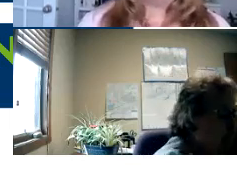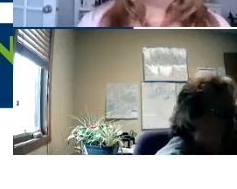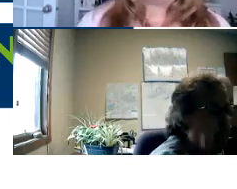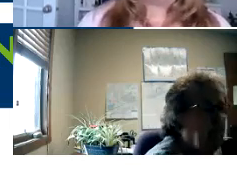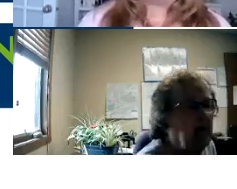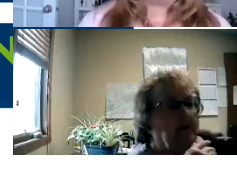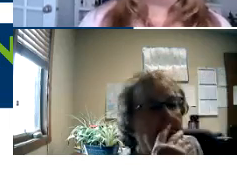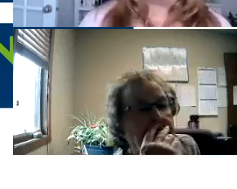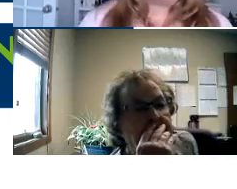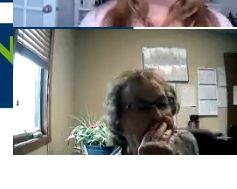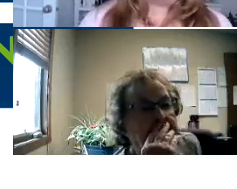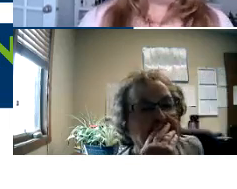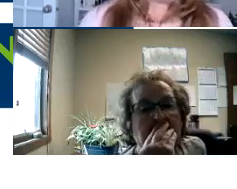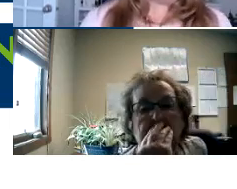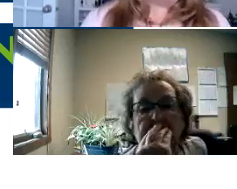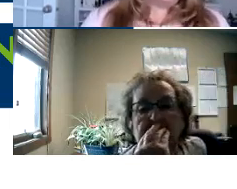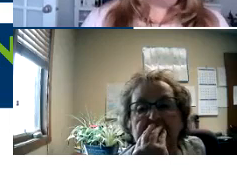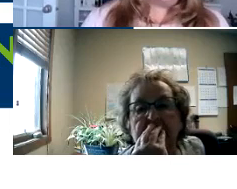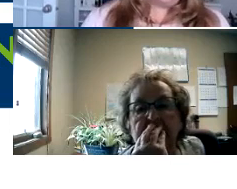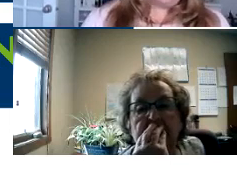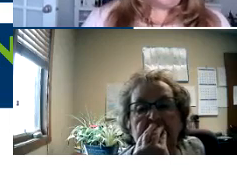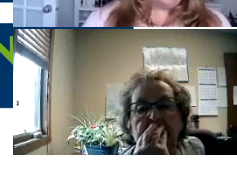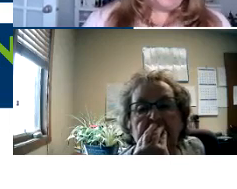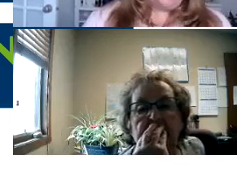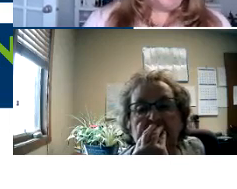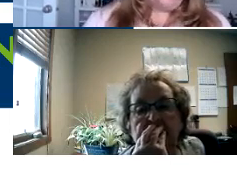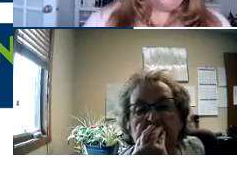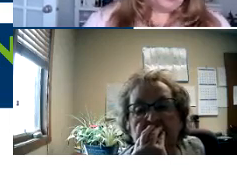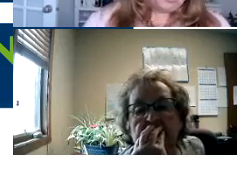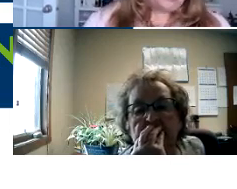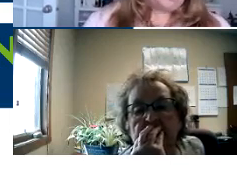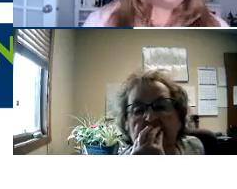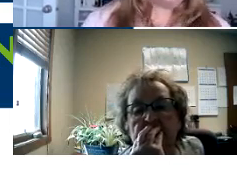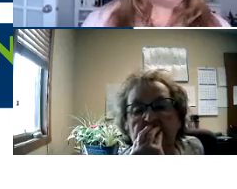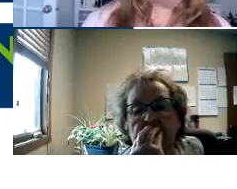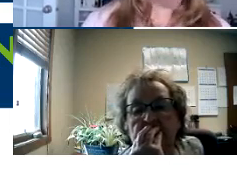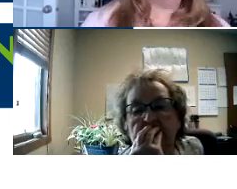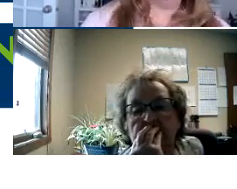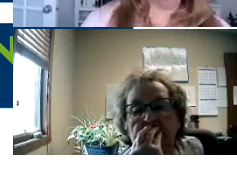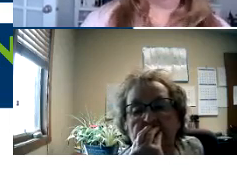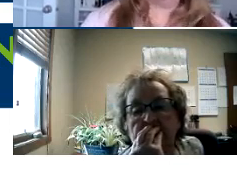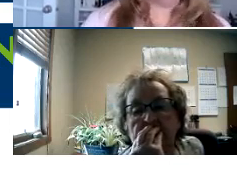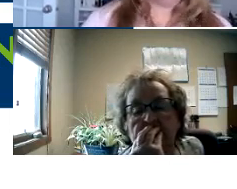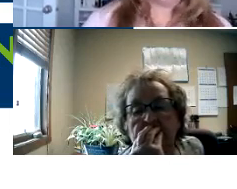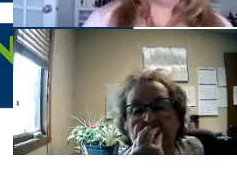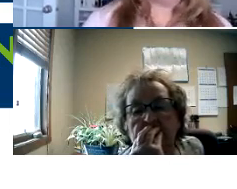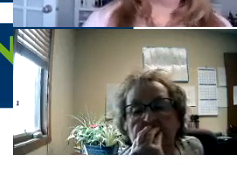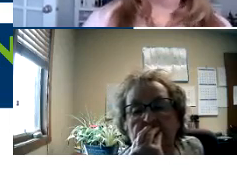what's needed so to qualify as that person. And this is doesn't necessarily need to be a direct care staff or